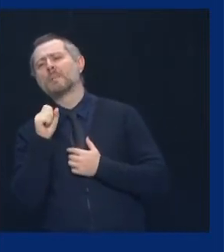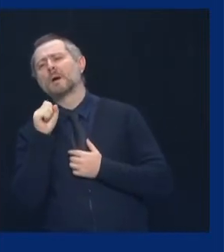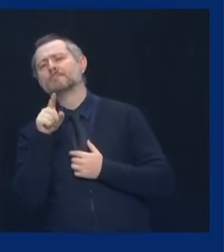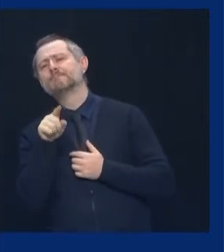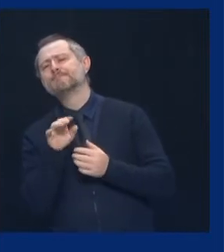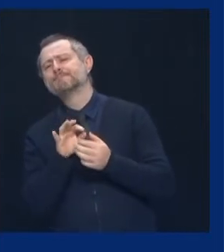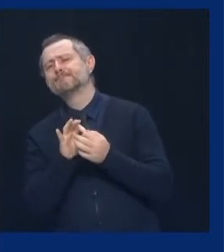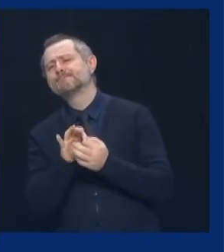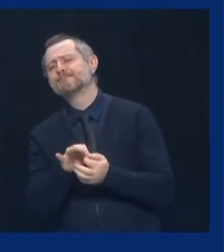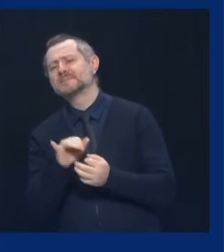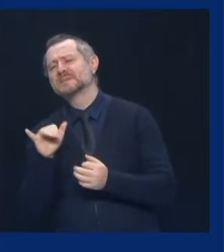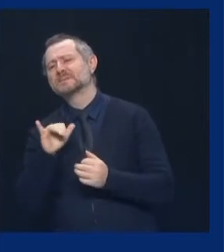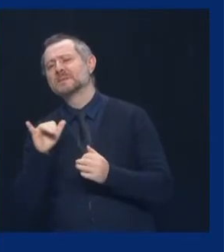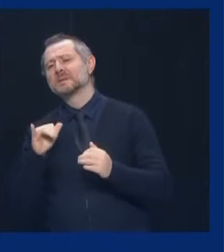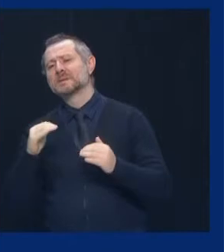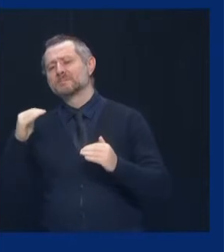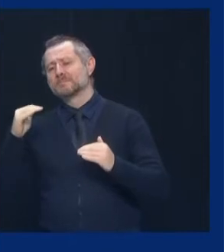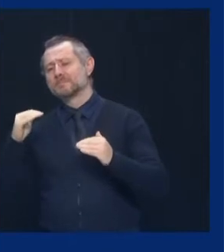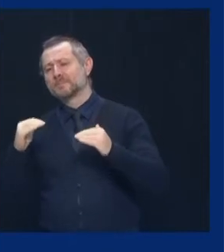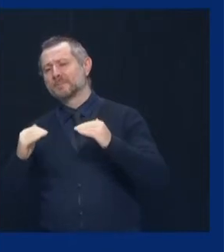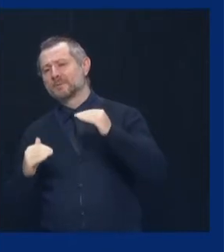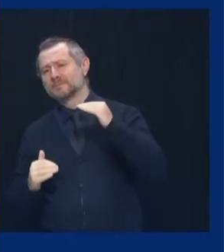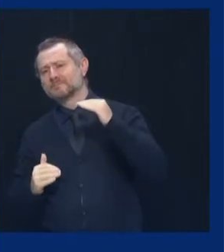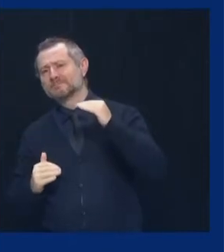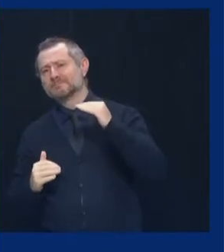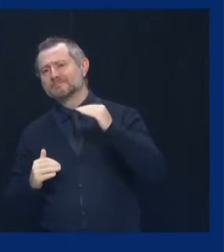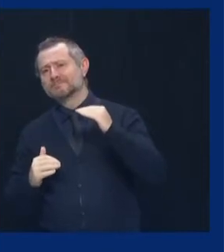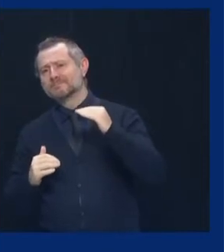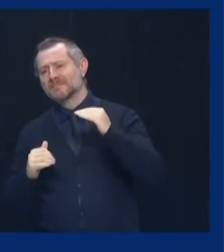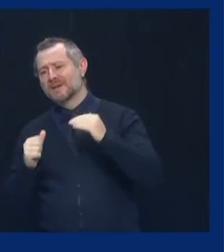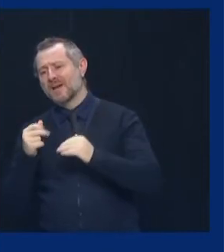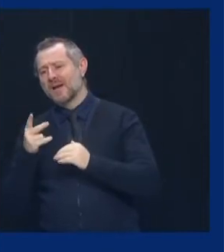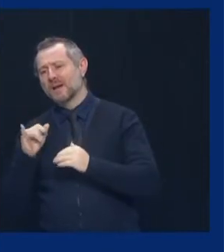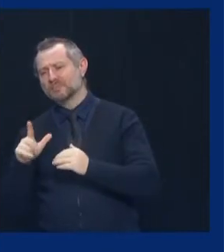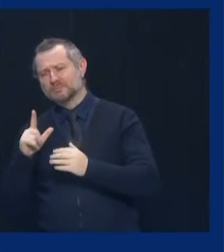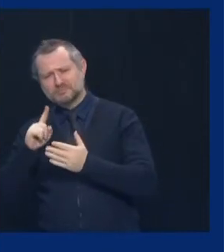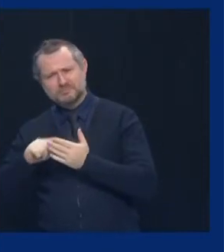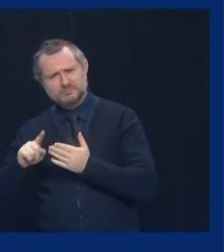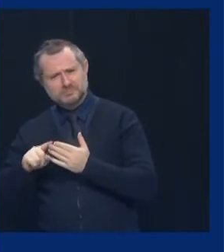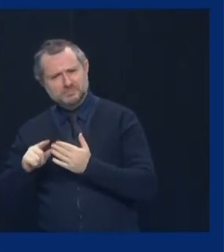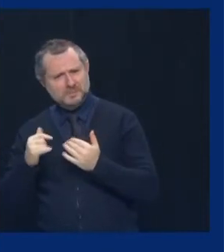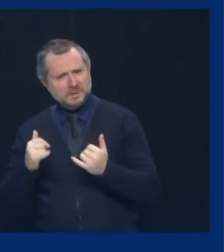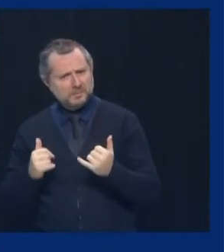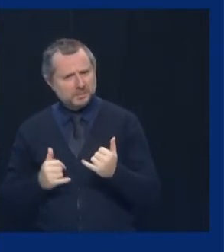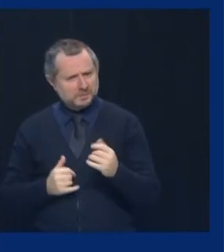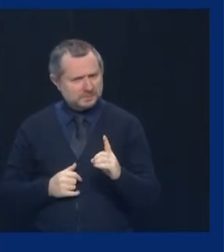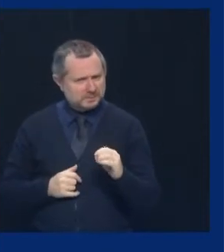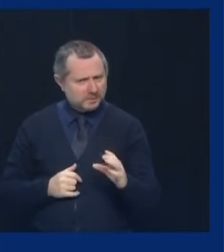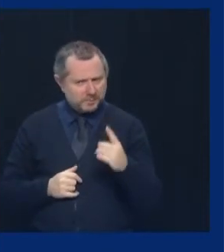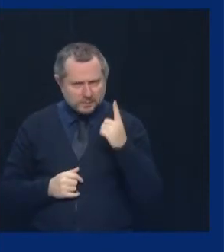HI, GOVERNOR. I JUST WANTED TO GET AN UPDATE ON THE RACIAL DISPARITY STUDY